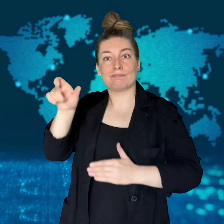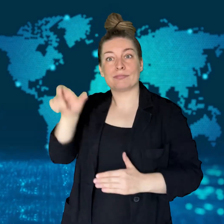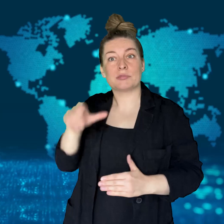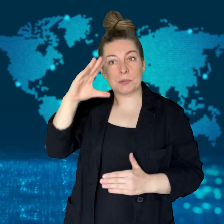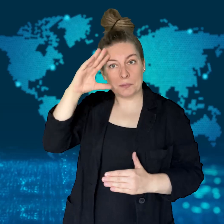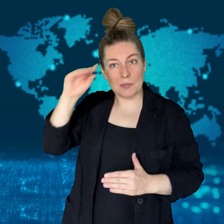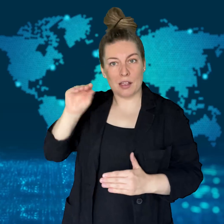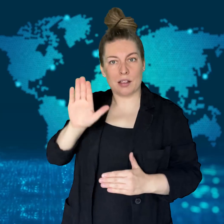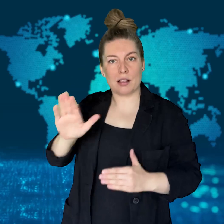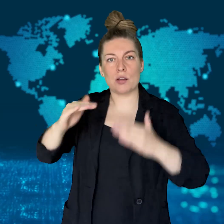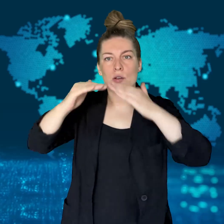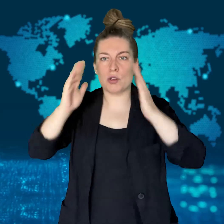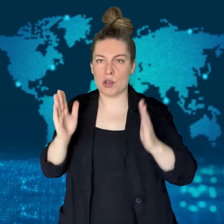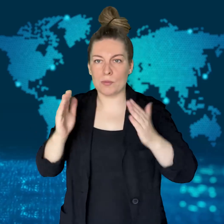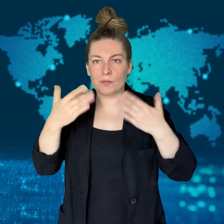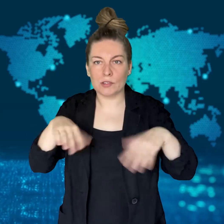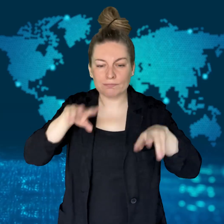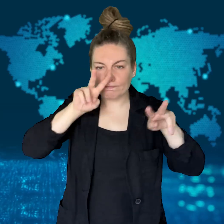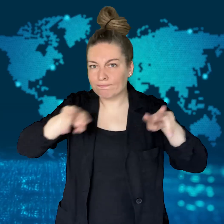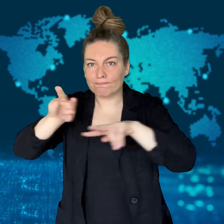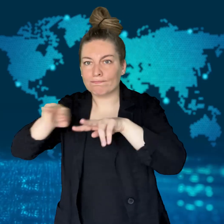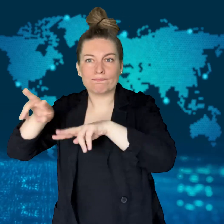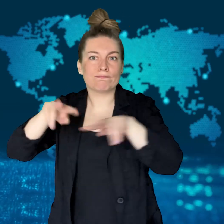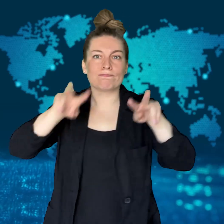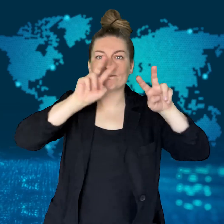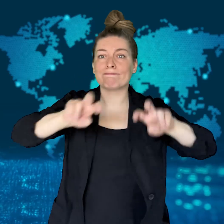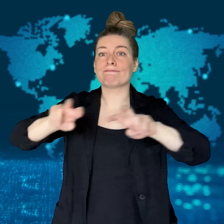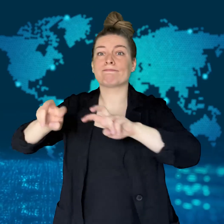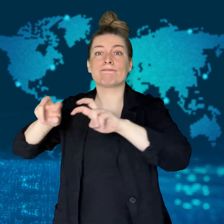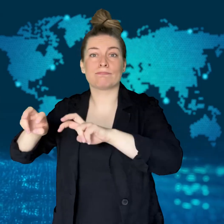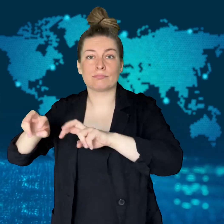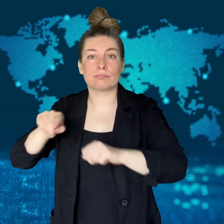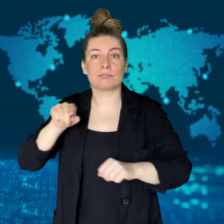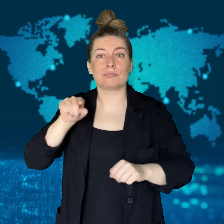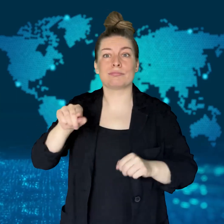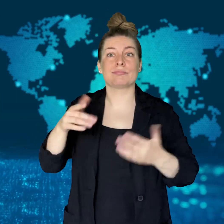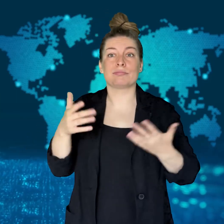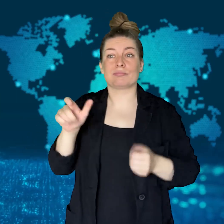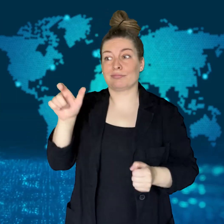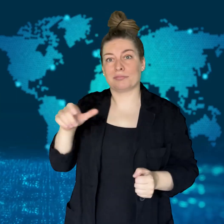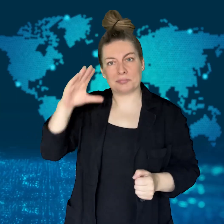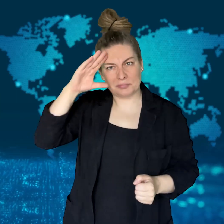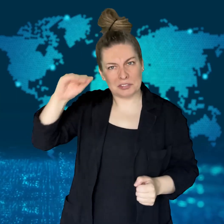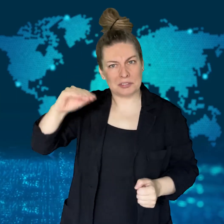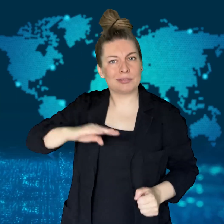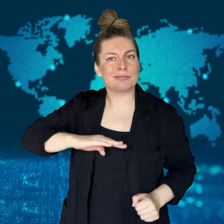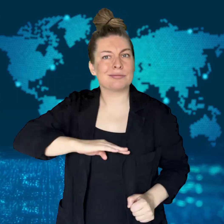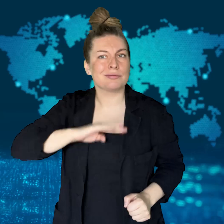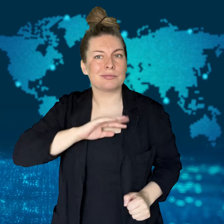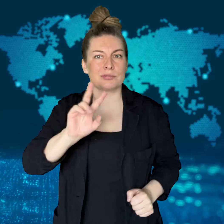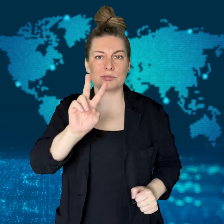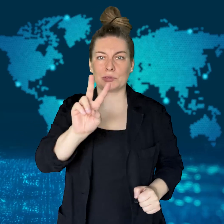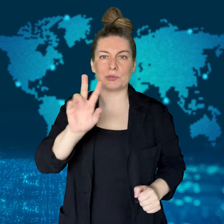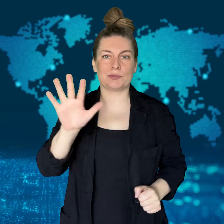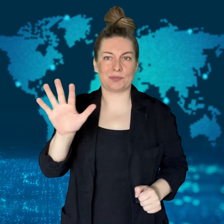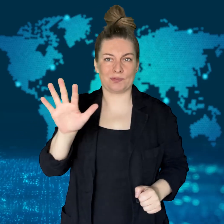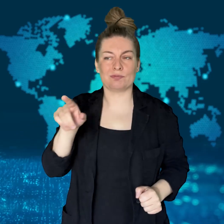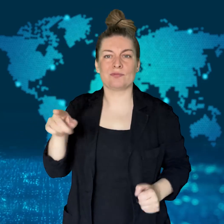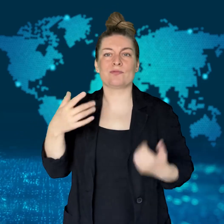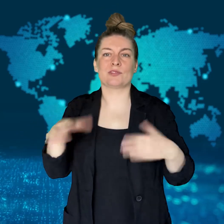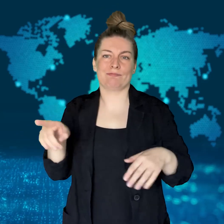The 25-year-old is being held for attempted murder because of the attack.